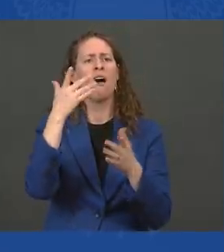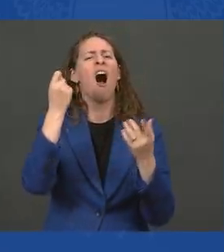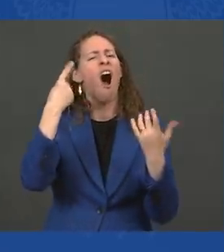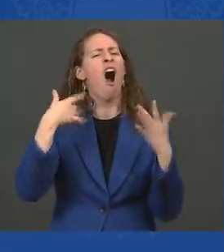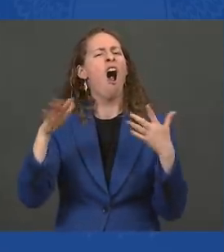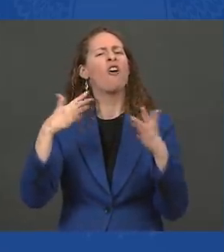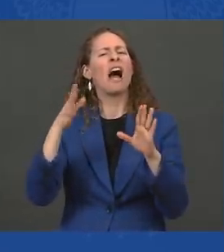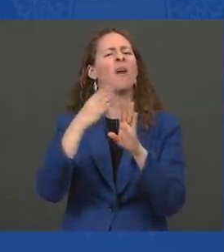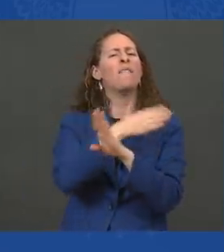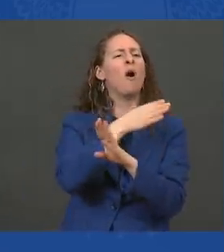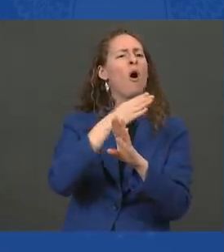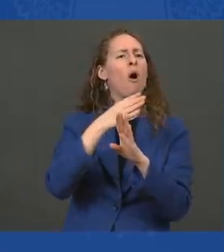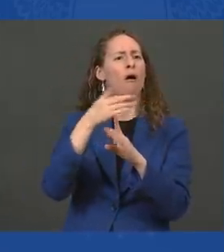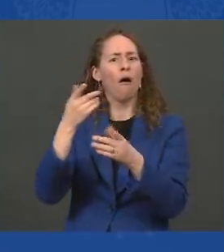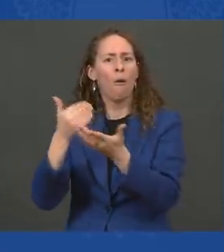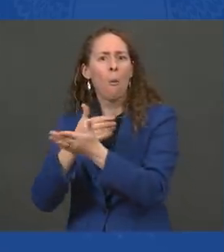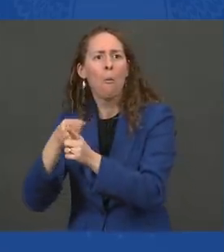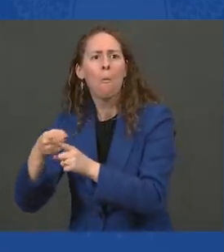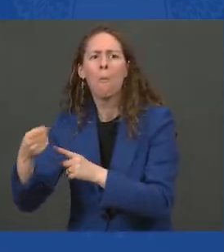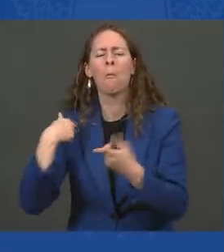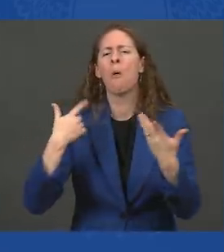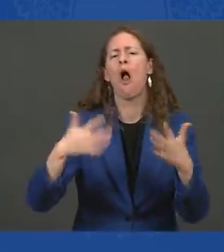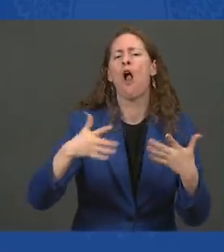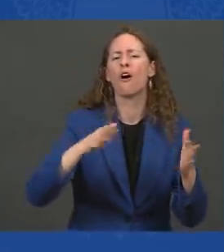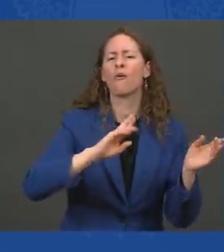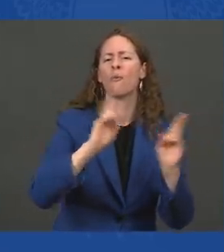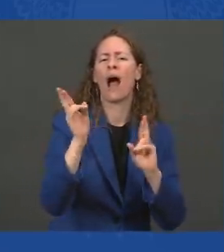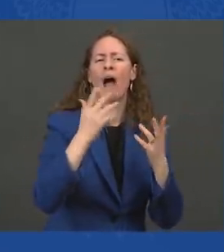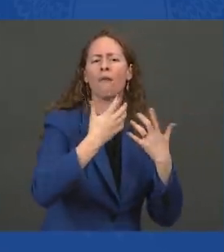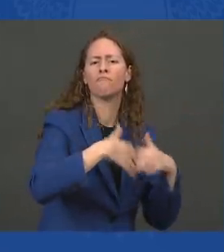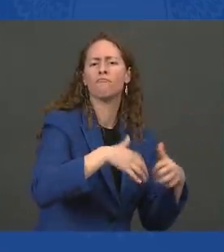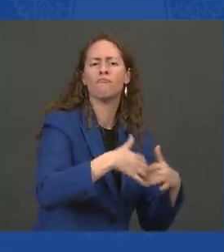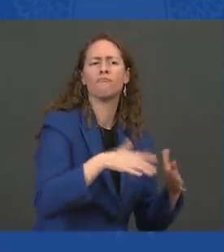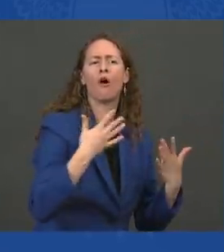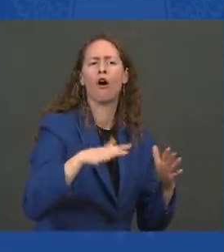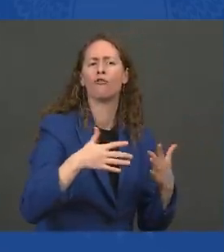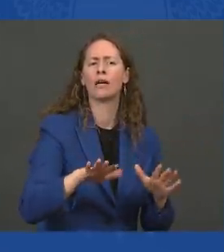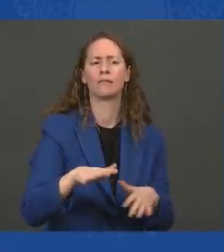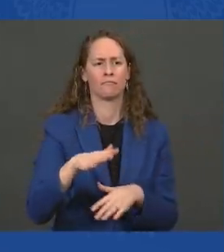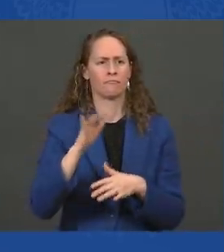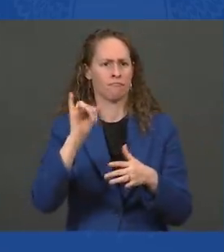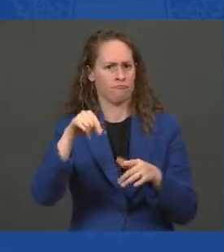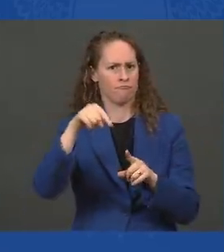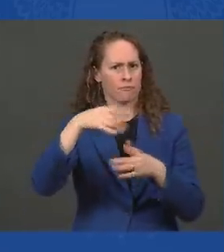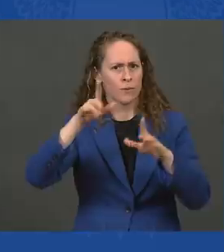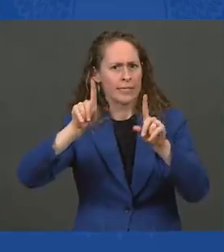And in talking about testing, fortunately for us, the PCRs that we mostly use